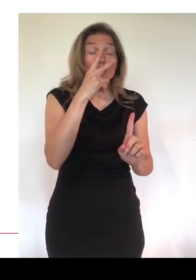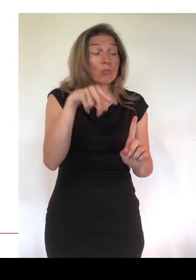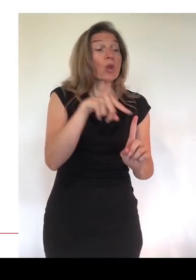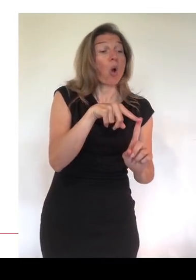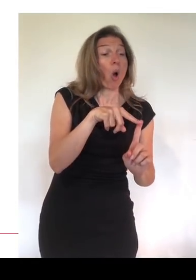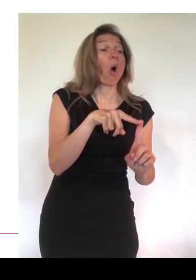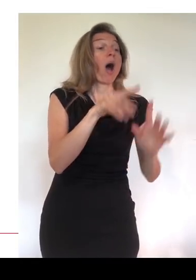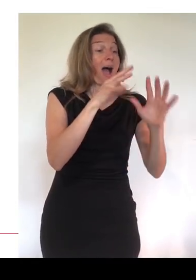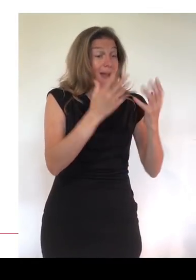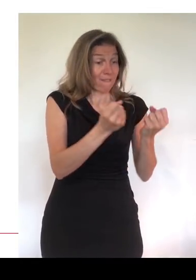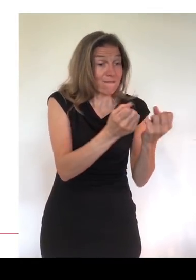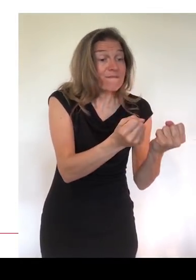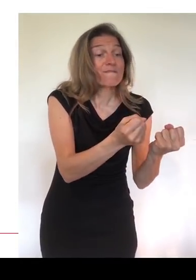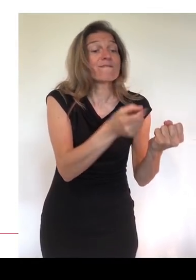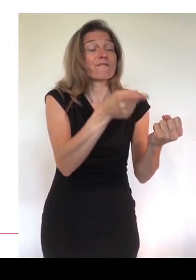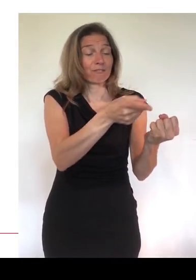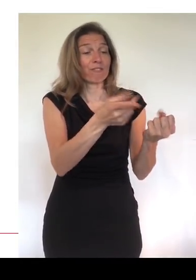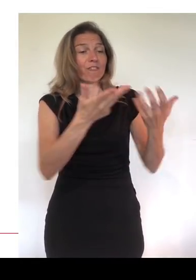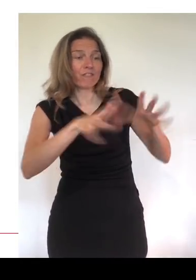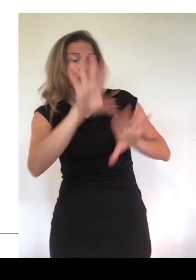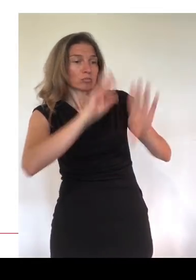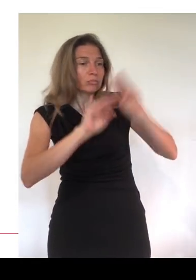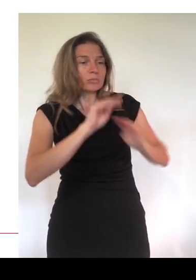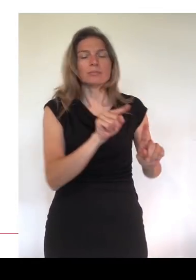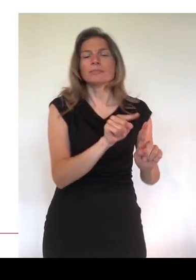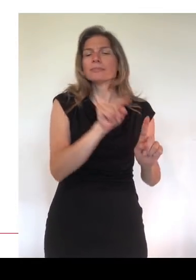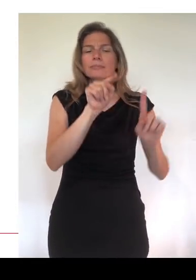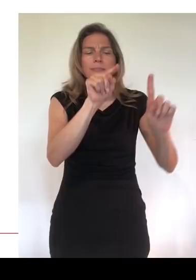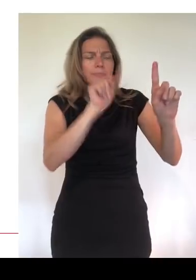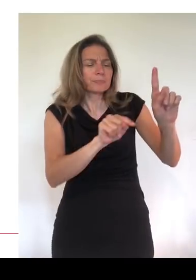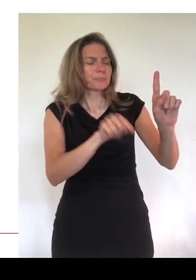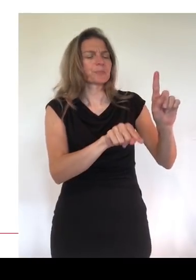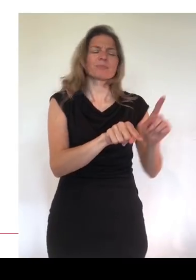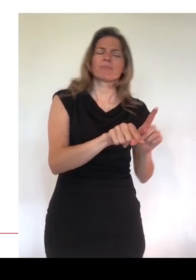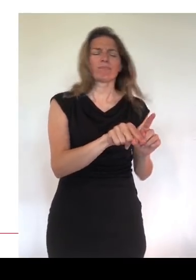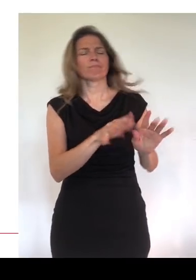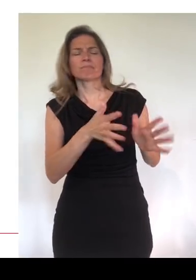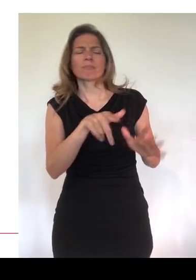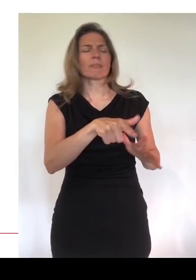areas where they're not developing as fast maybe as they develop in other